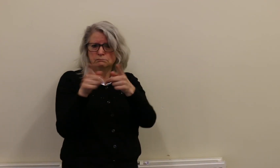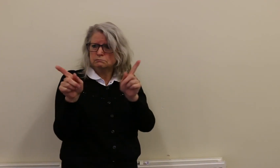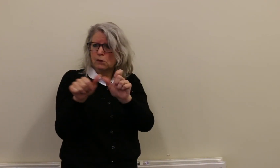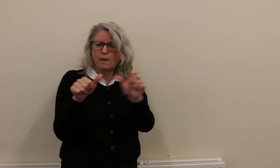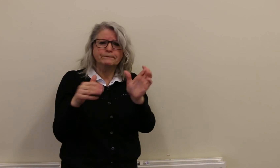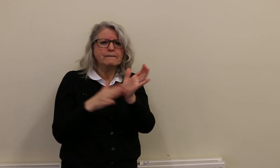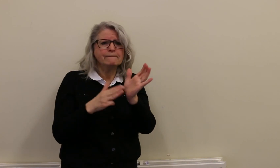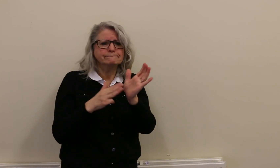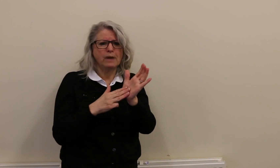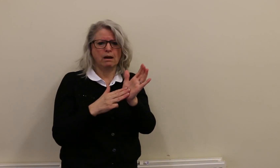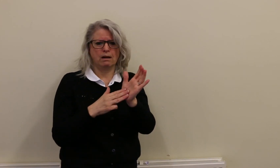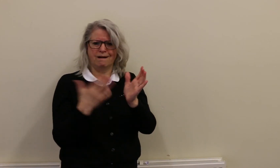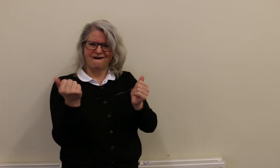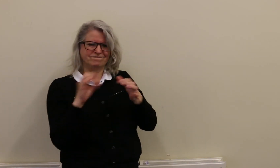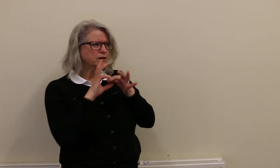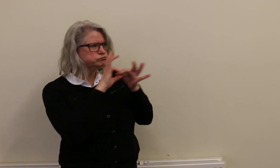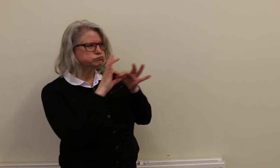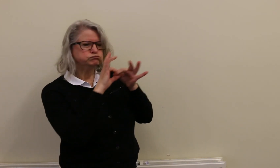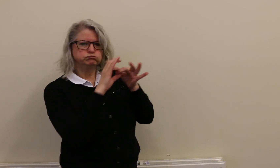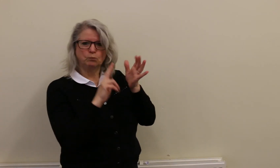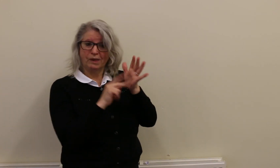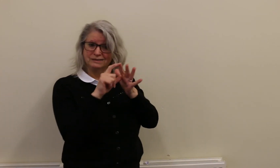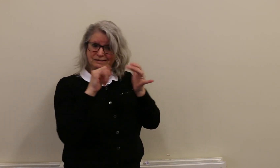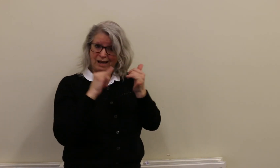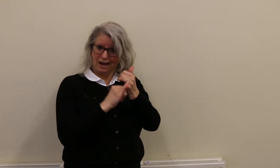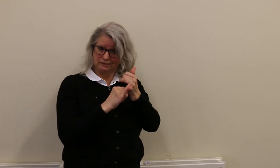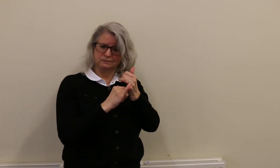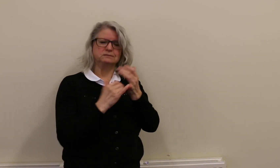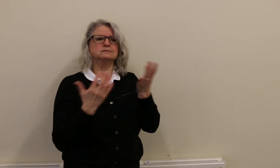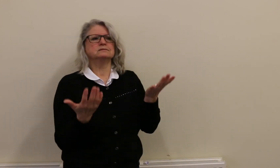It's important that as a company member you are connected to NDS